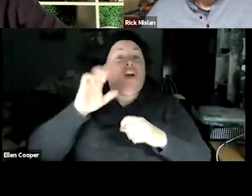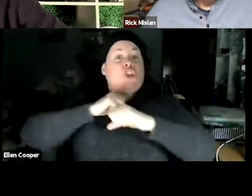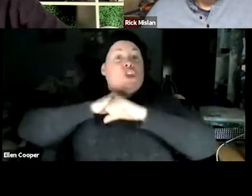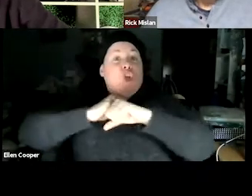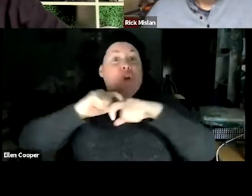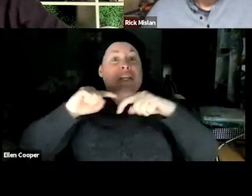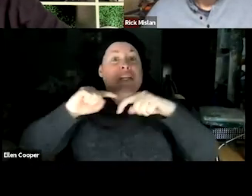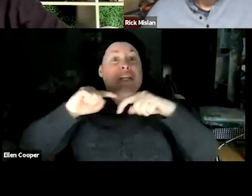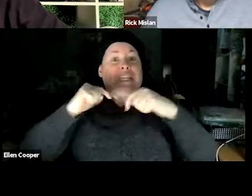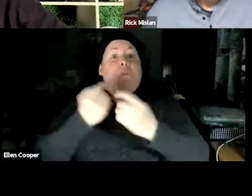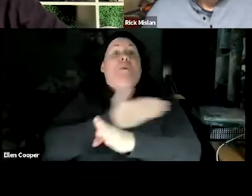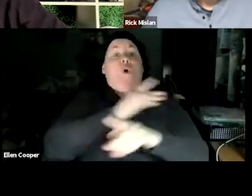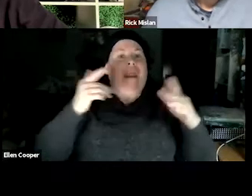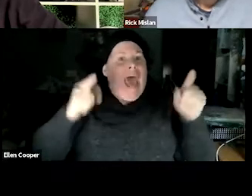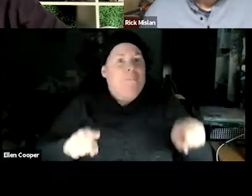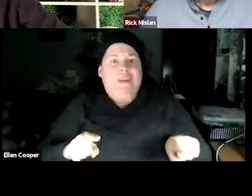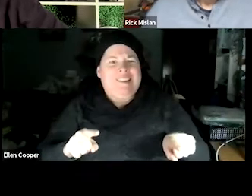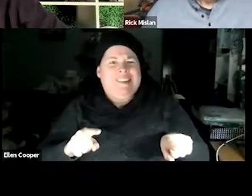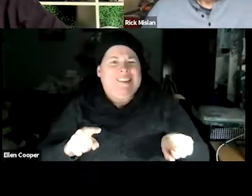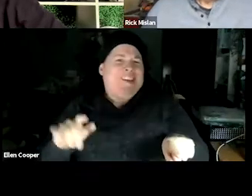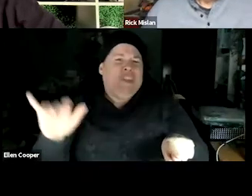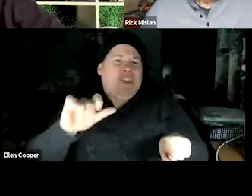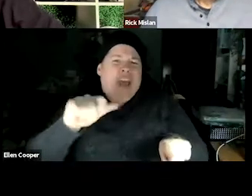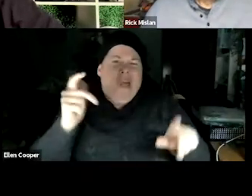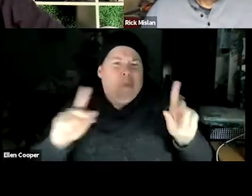CalebBarlow: They aren't any different than anybody else. Right. This wasn't a case of a